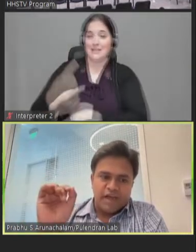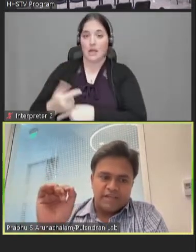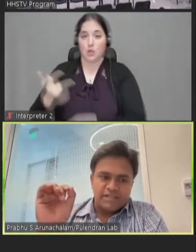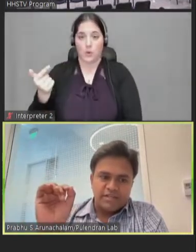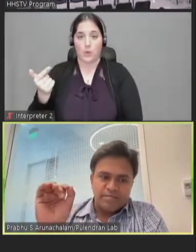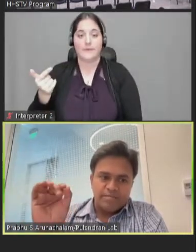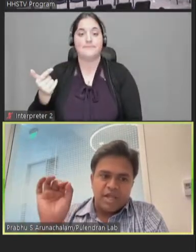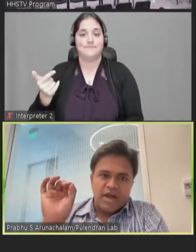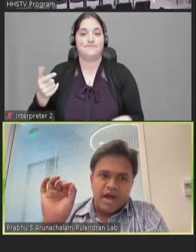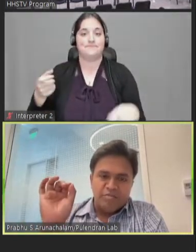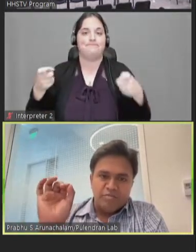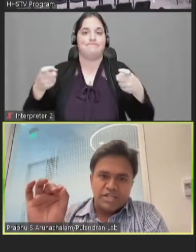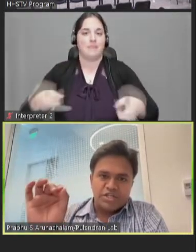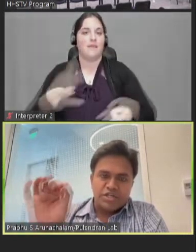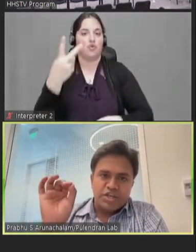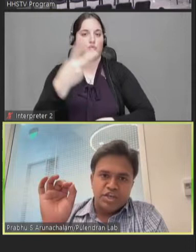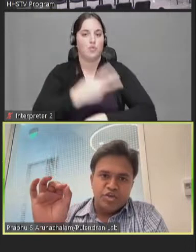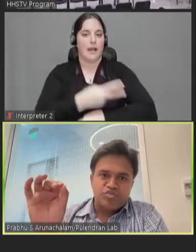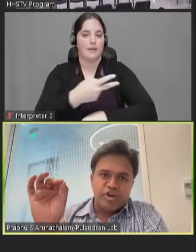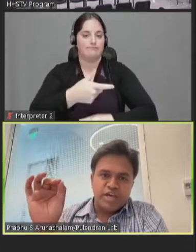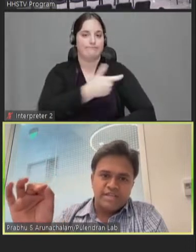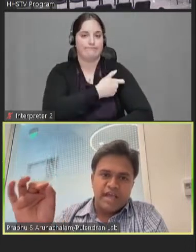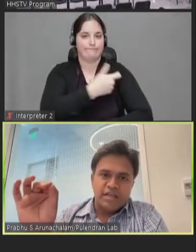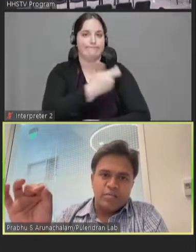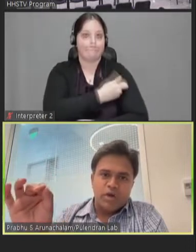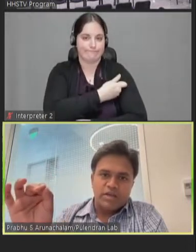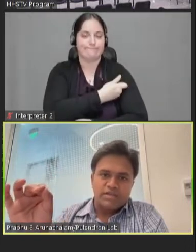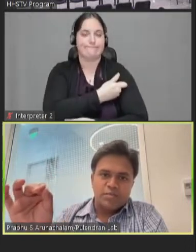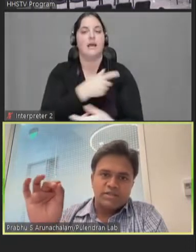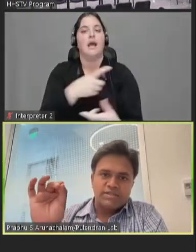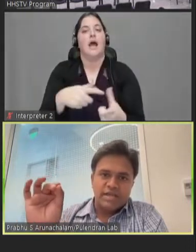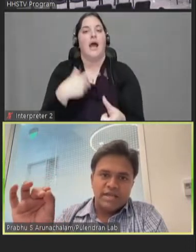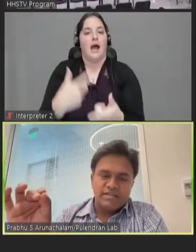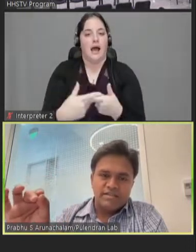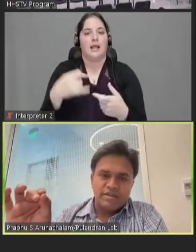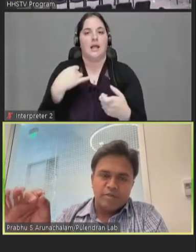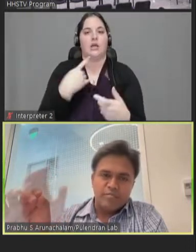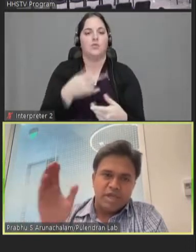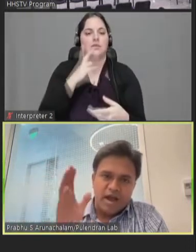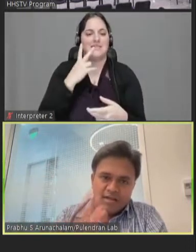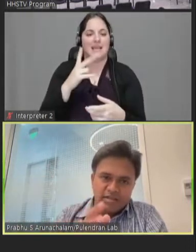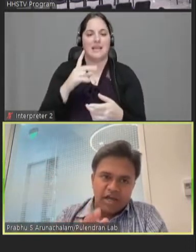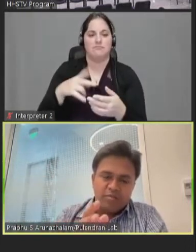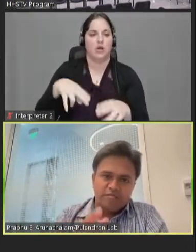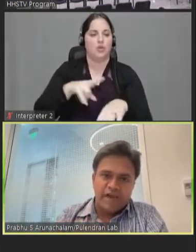of the vaccine and measured neutralizing antibody response in serum at the time of